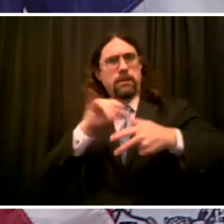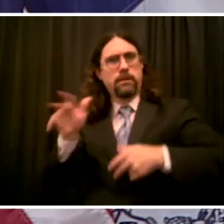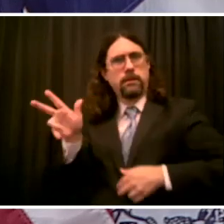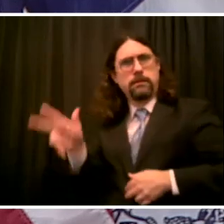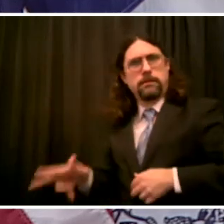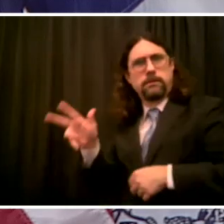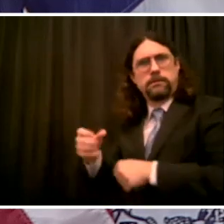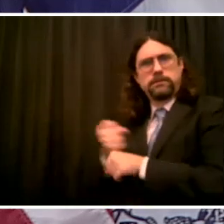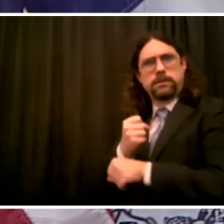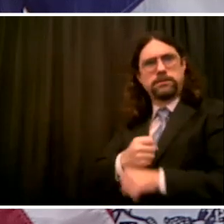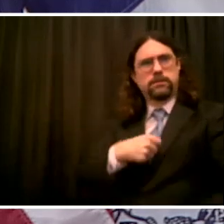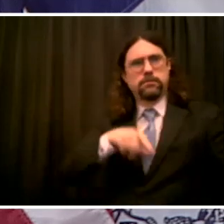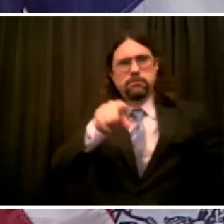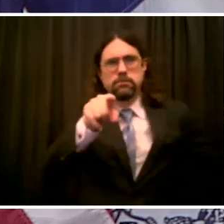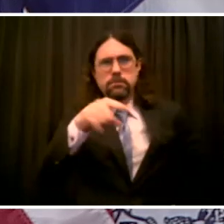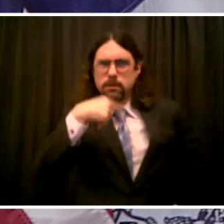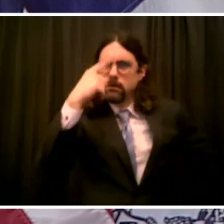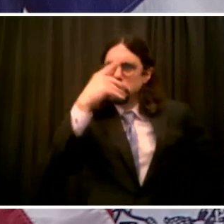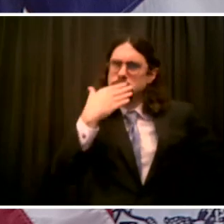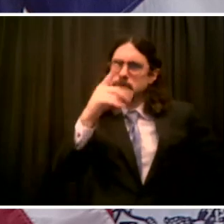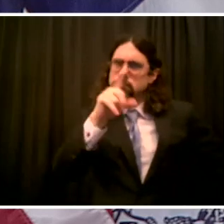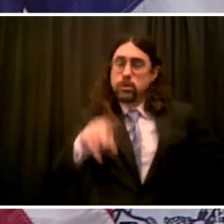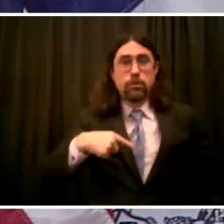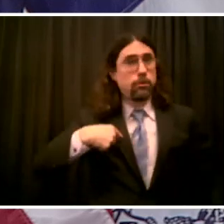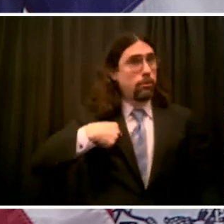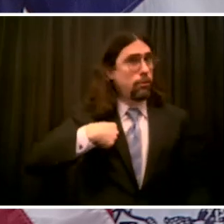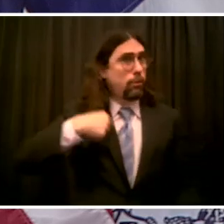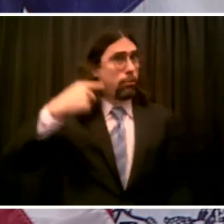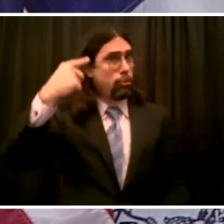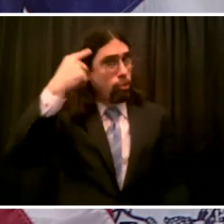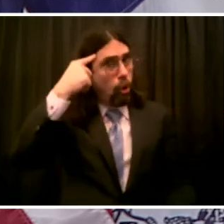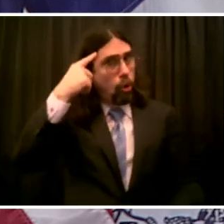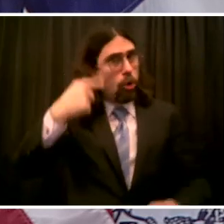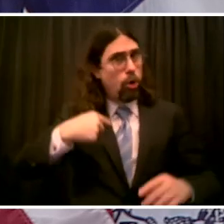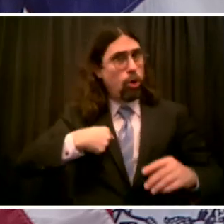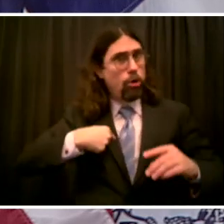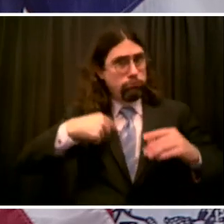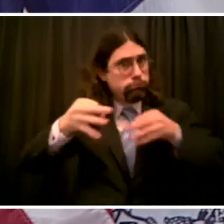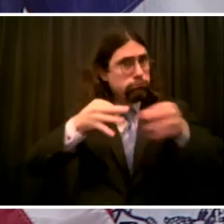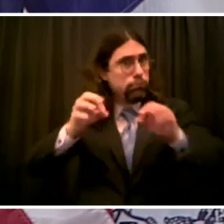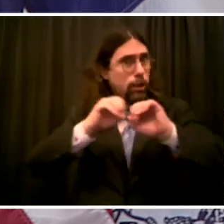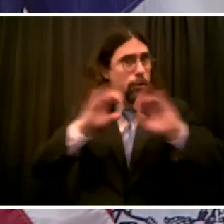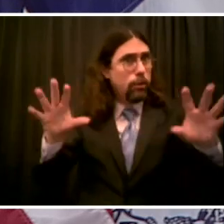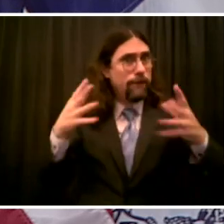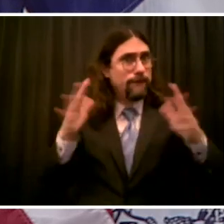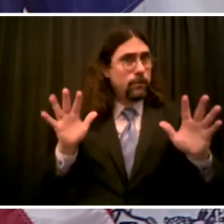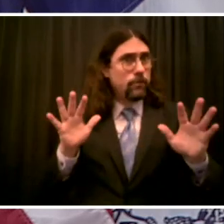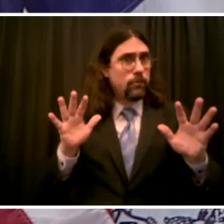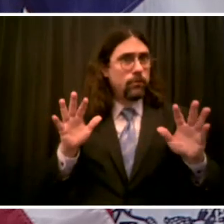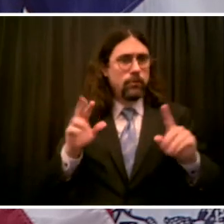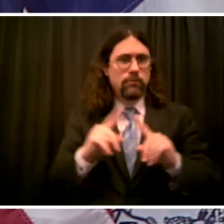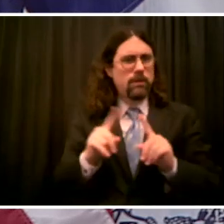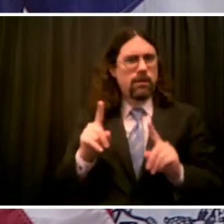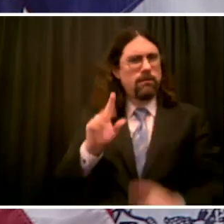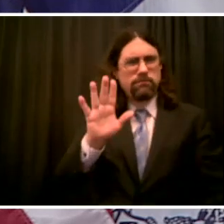THE NDIICORATS. THE INDICARSTO, I'M GLAD YOU ASKED. I THOUGHT WE HAD SAID THIS A BUNCH